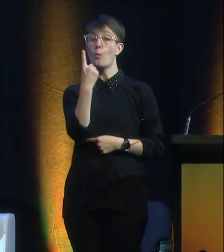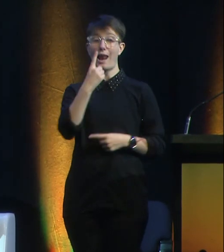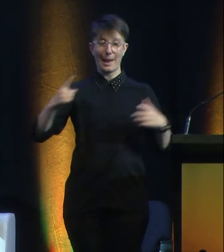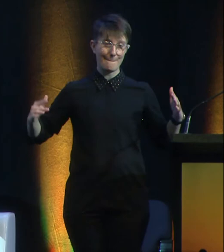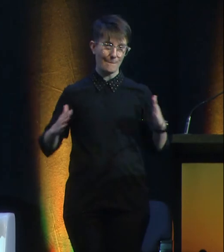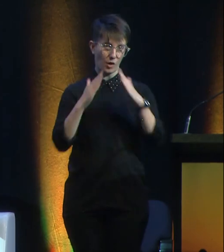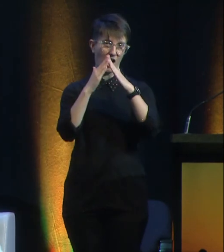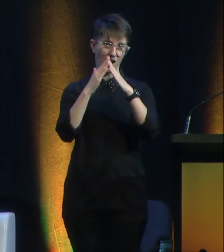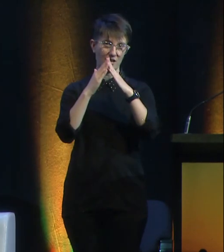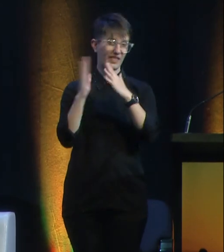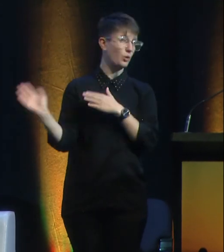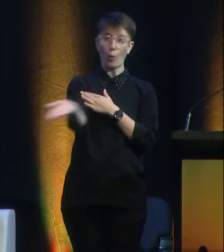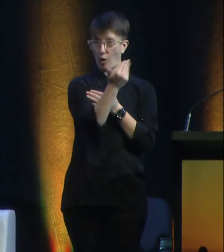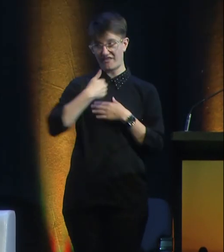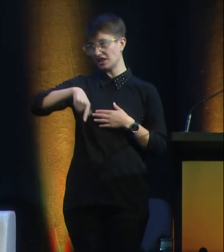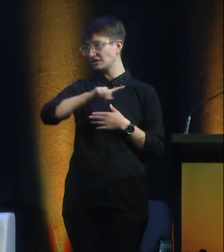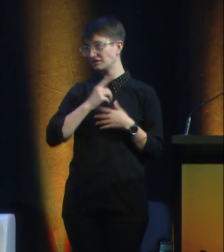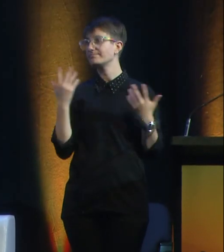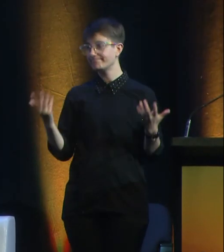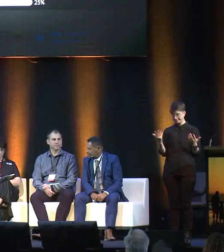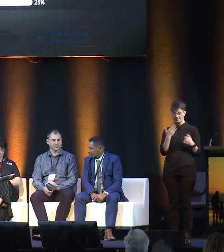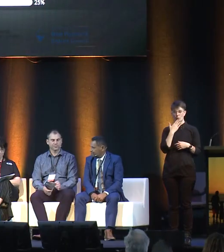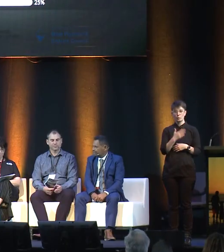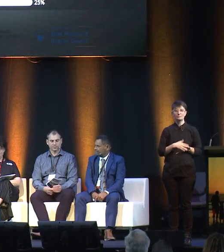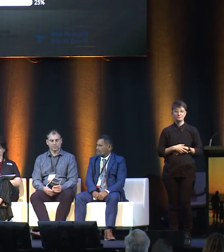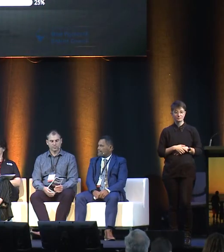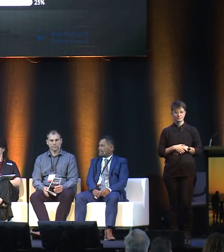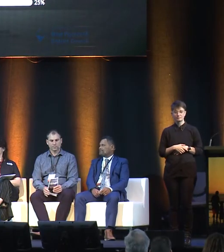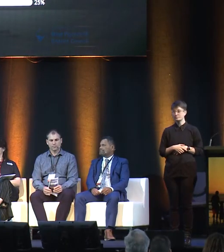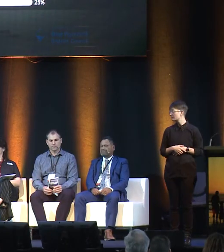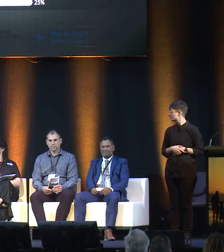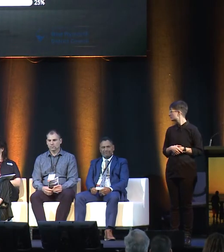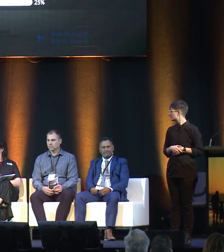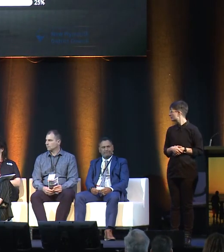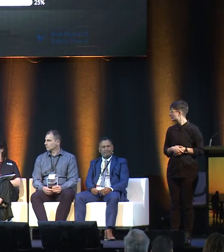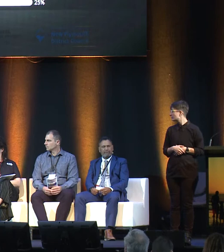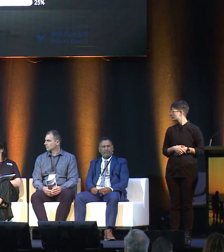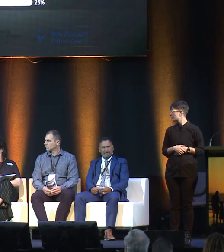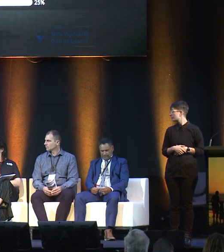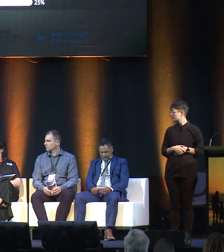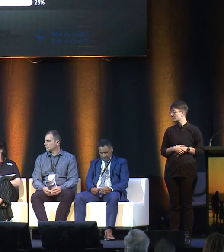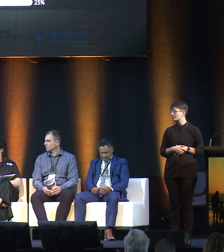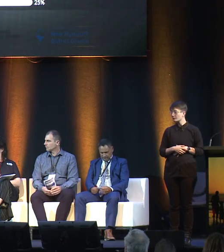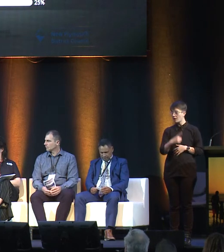of us here. Kia ora tātou. Grant: Thank you. I think just in closing,